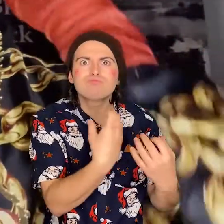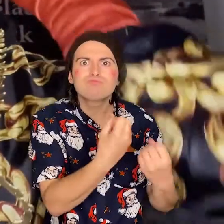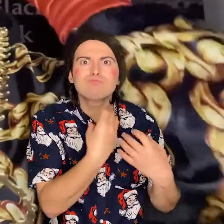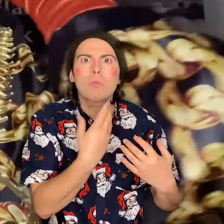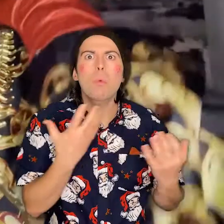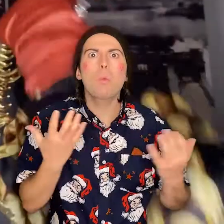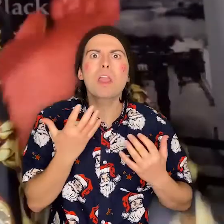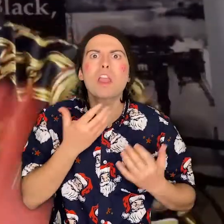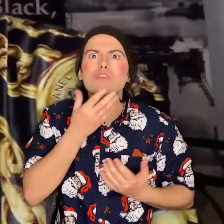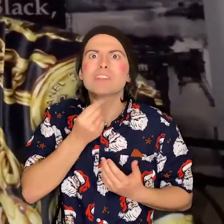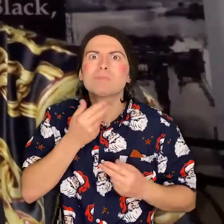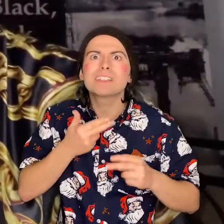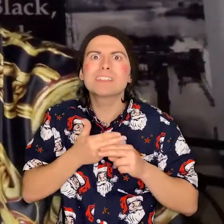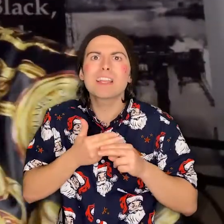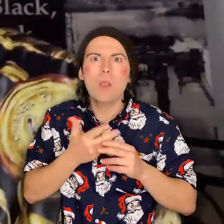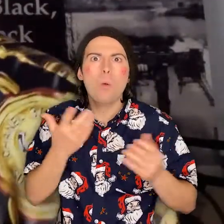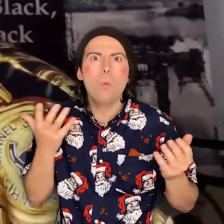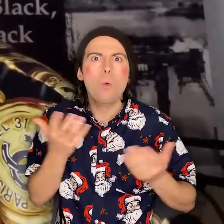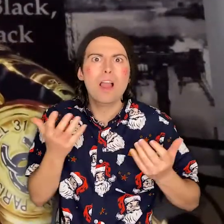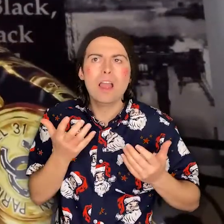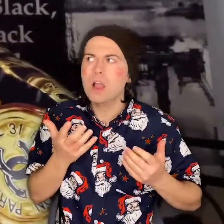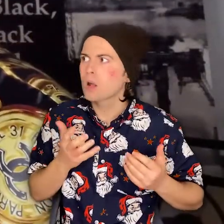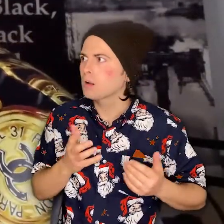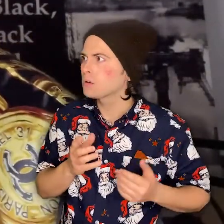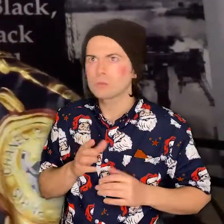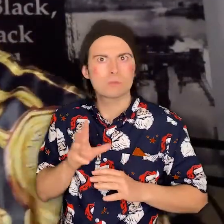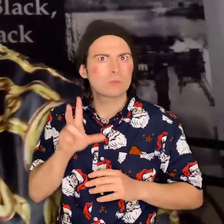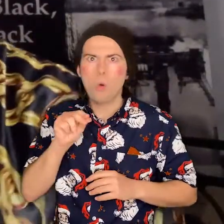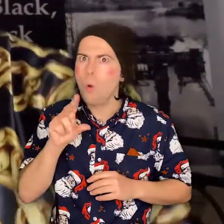day and I will destroy them all, Oh yes I will!!!!